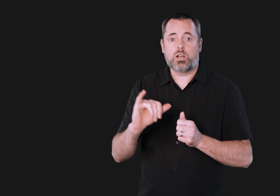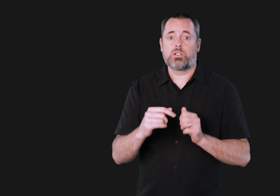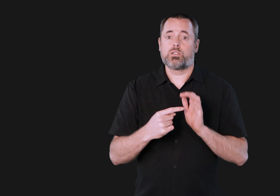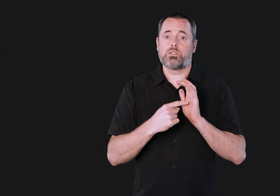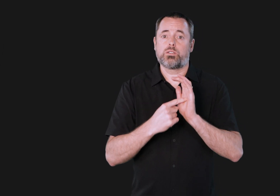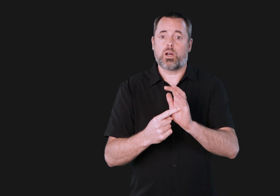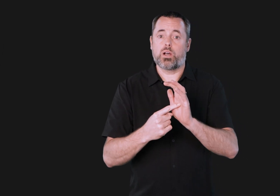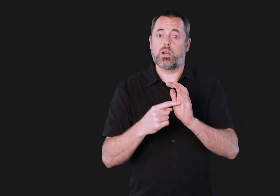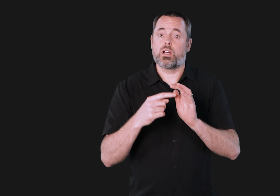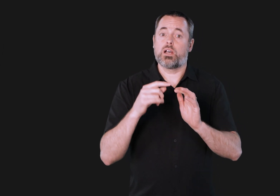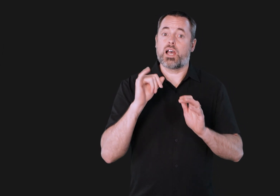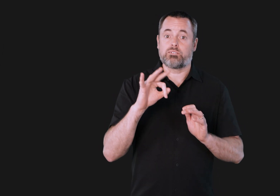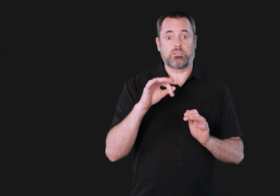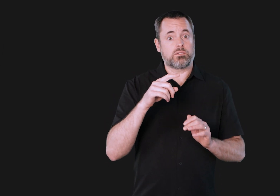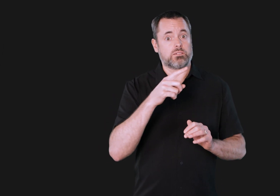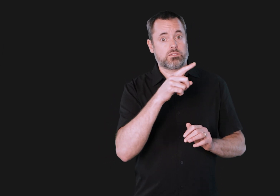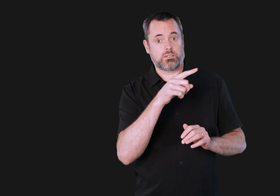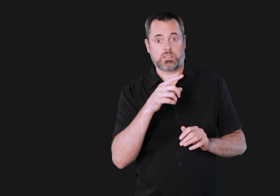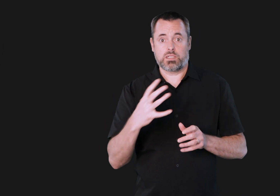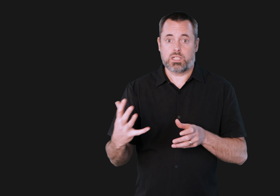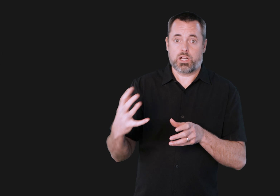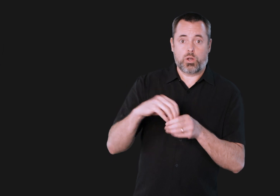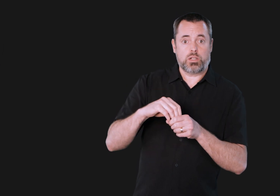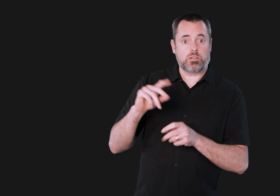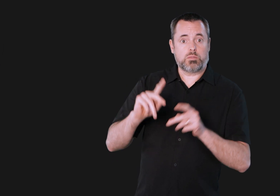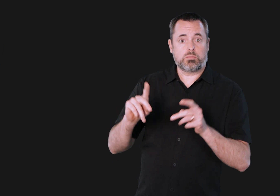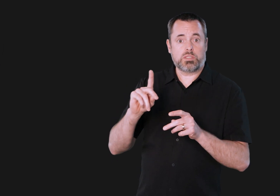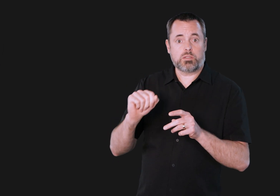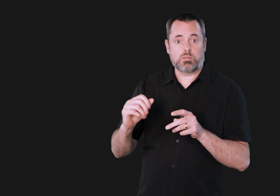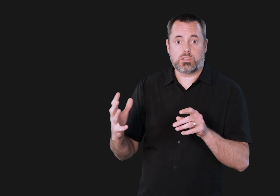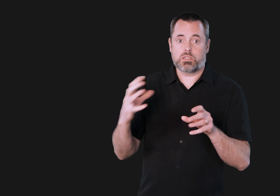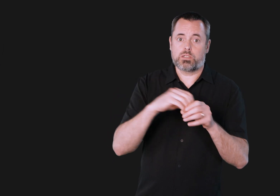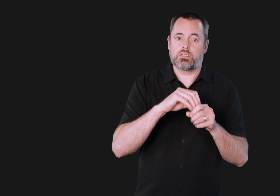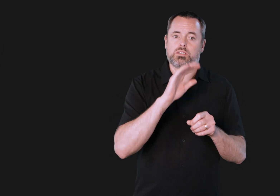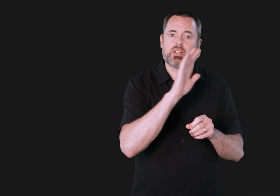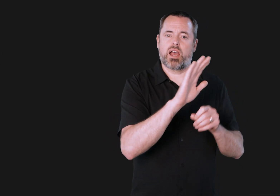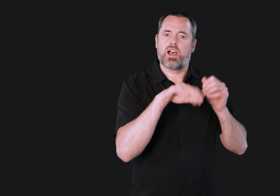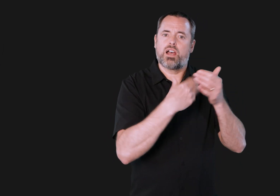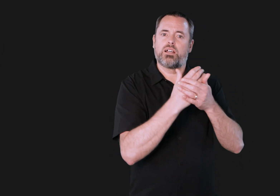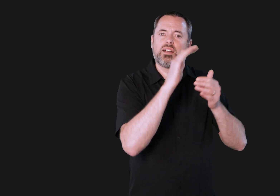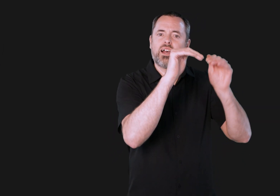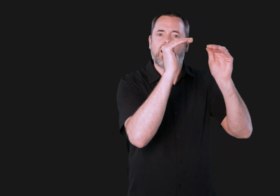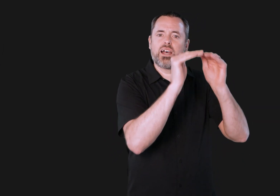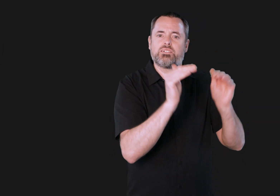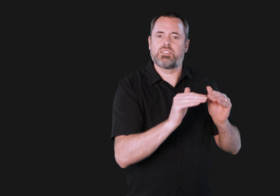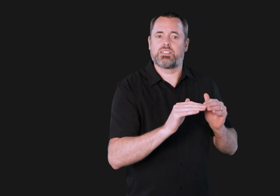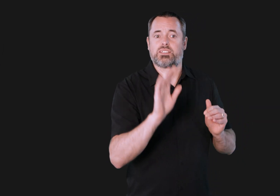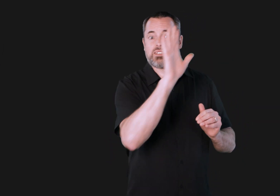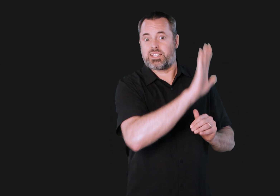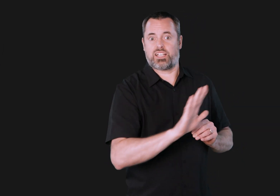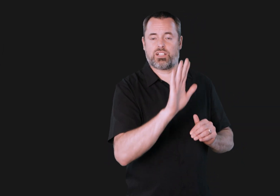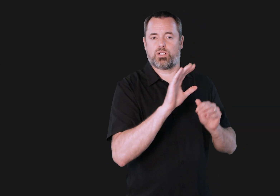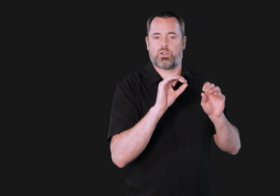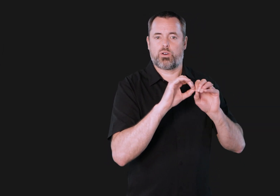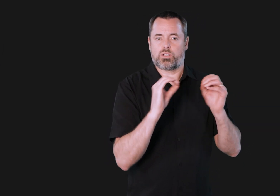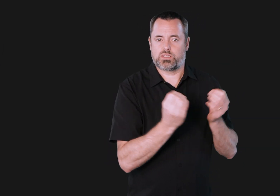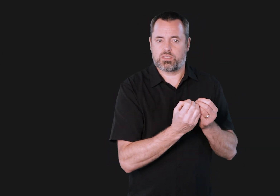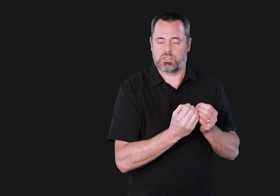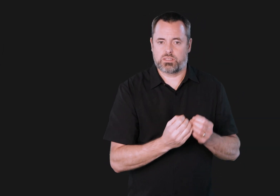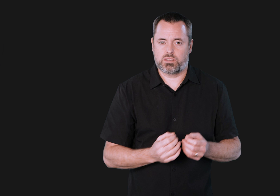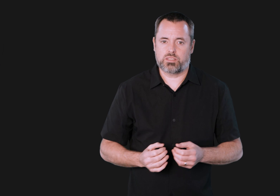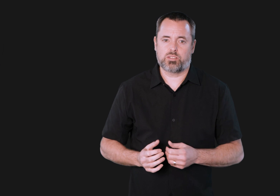It will show if they include people with disabilities in all levels of their organization.